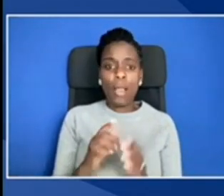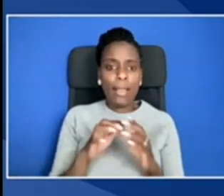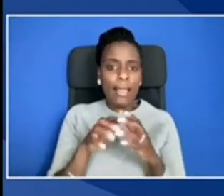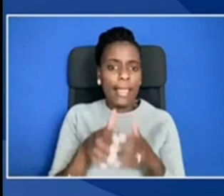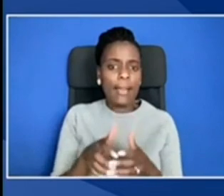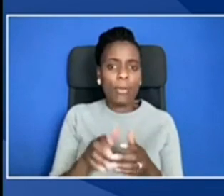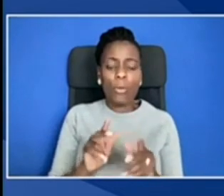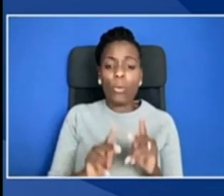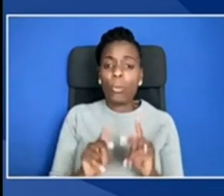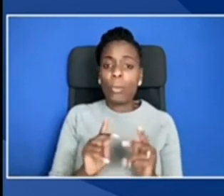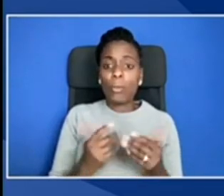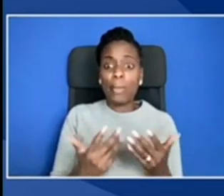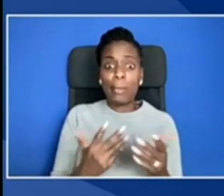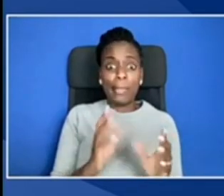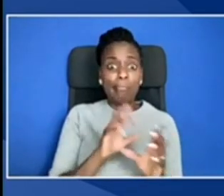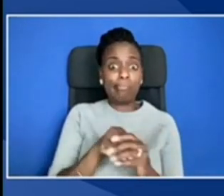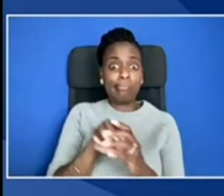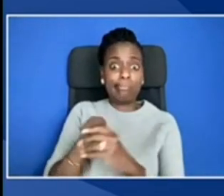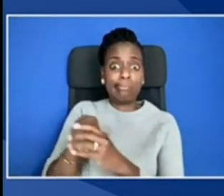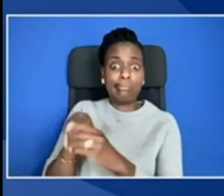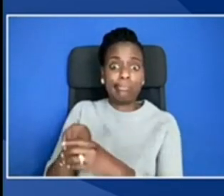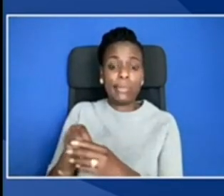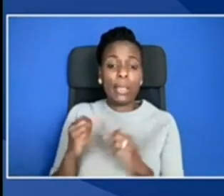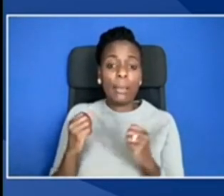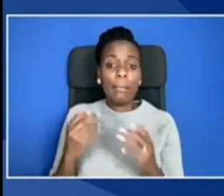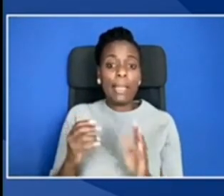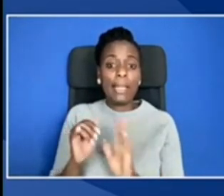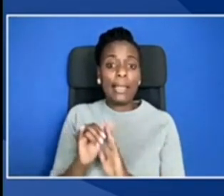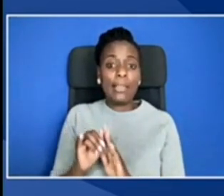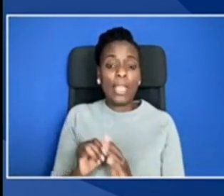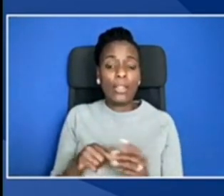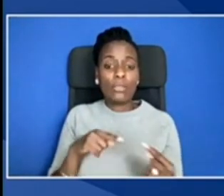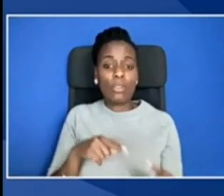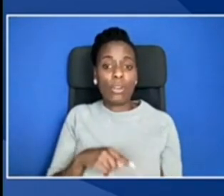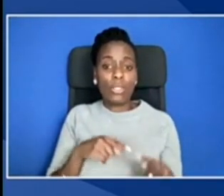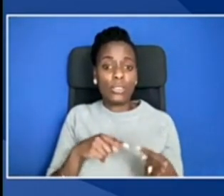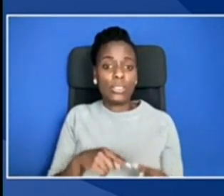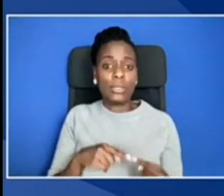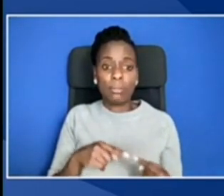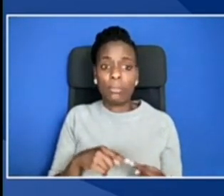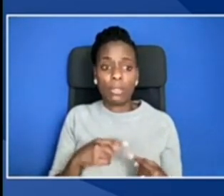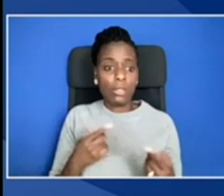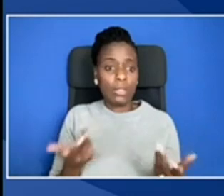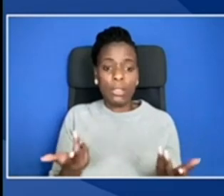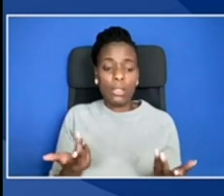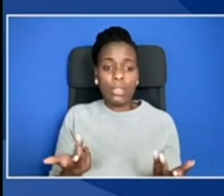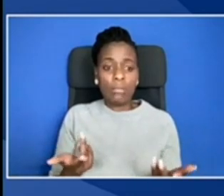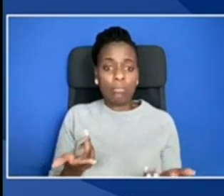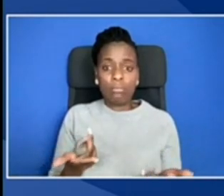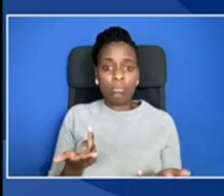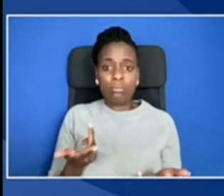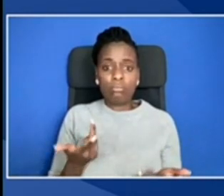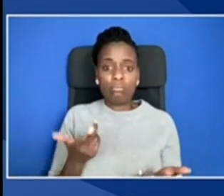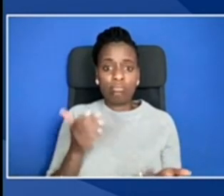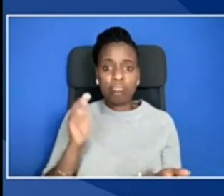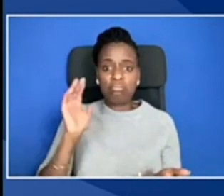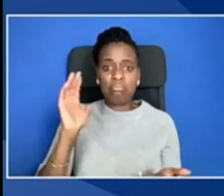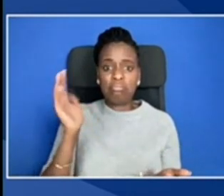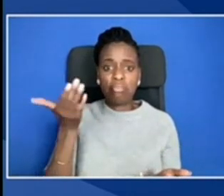multiple indicators of hardship within the categories that we identified, it seems an